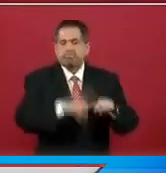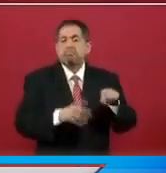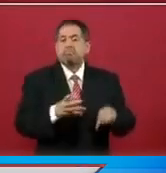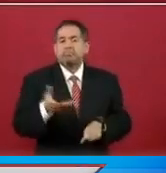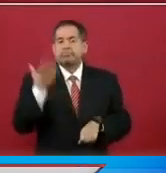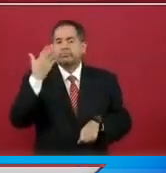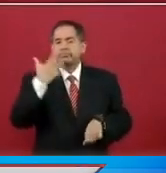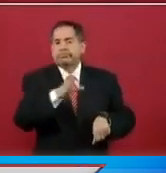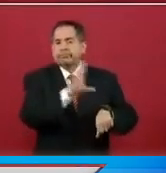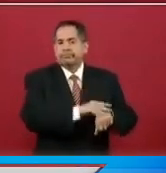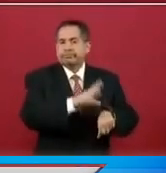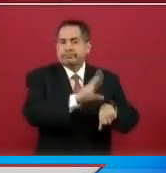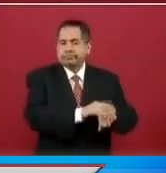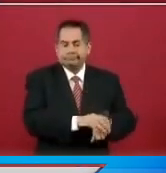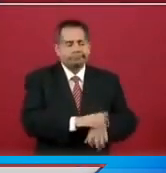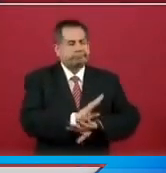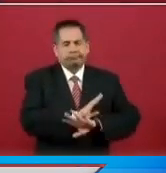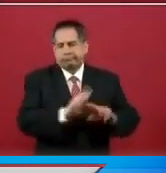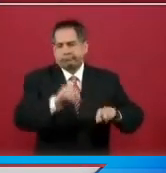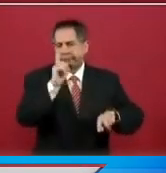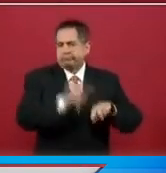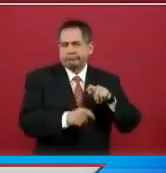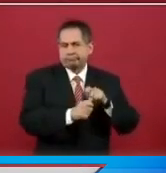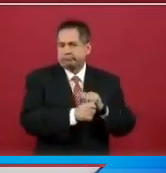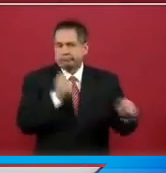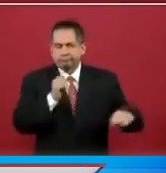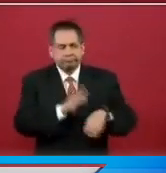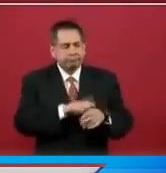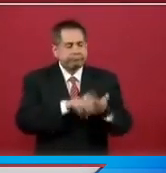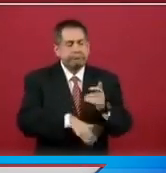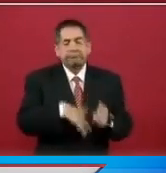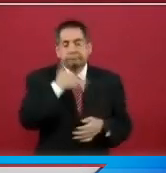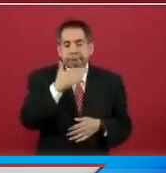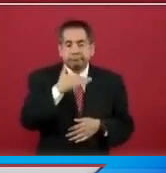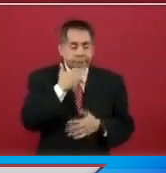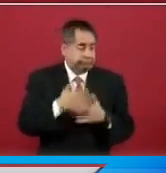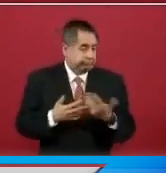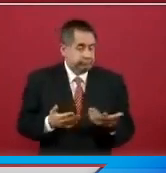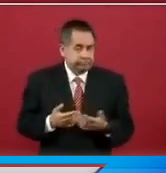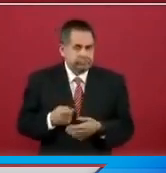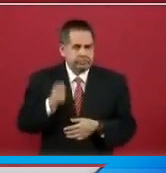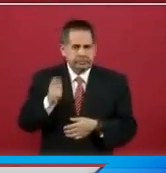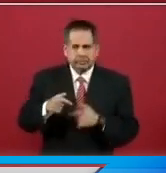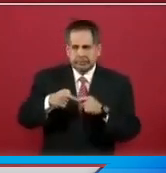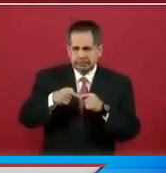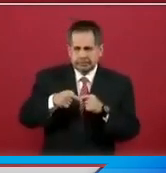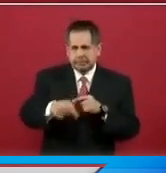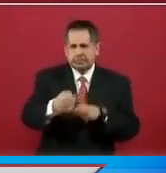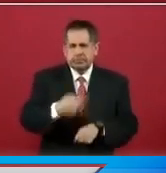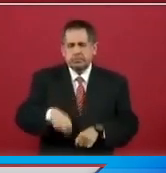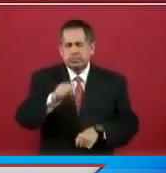The information has been sent to the Secretary of the Public Service for the possible involvement of two officials with the theft of hydrocarbons